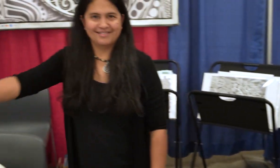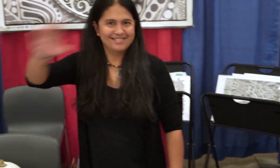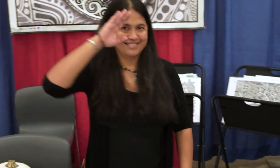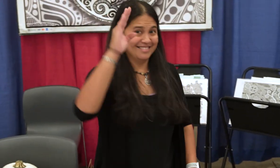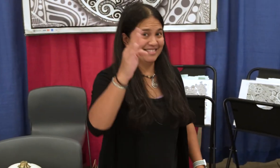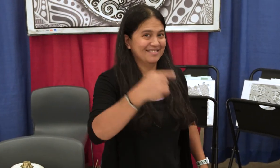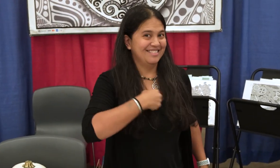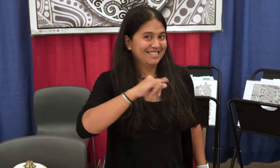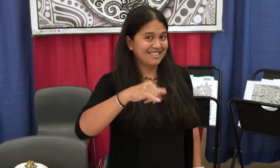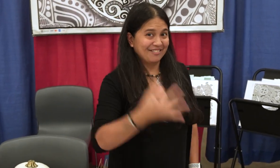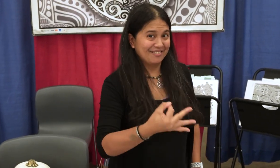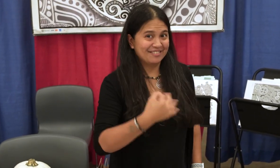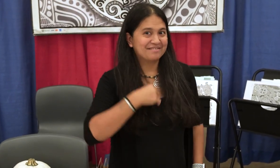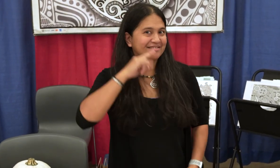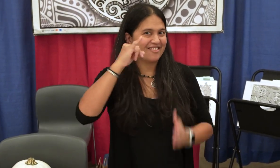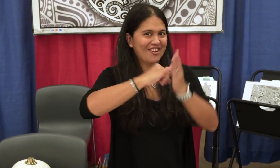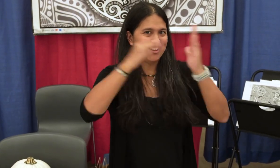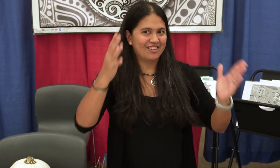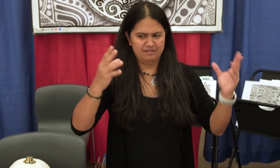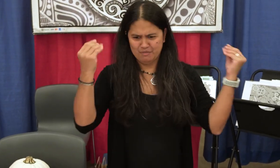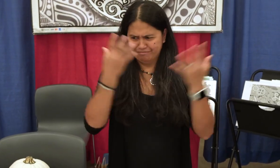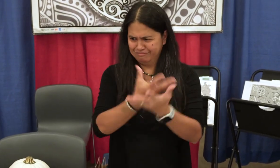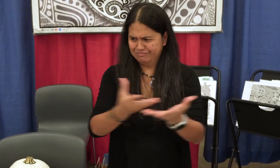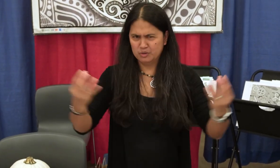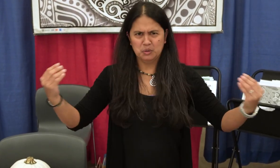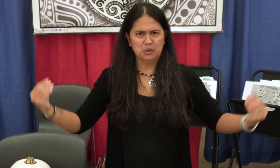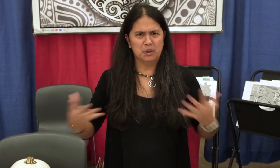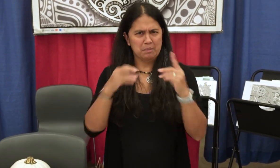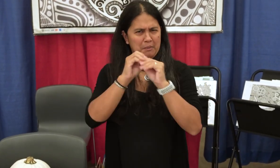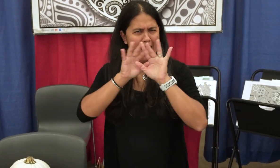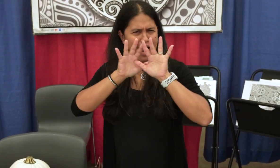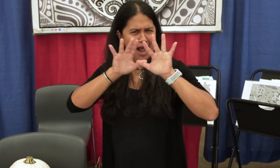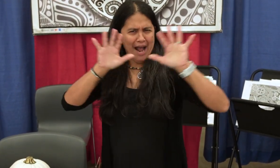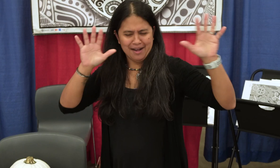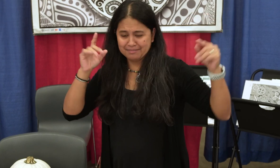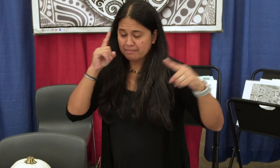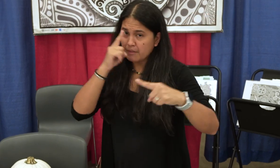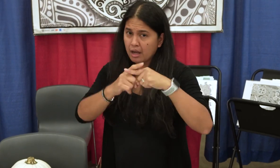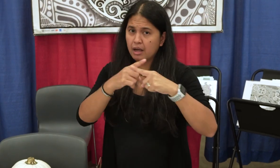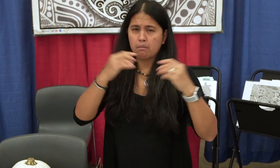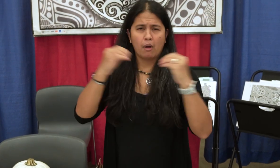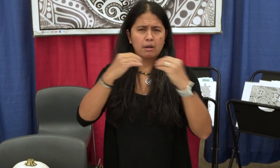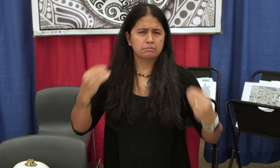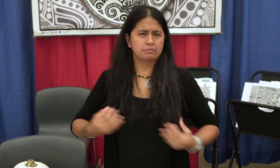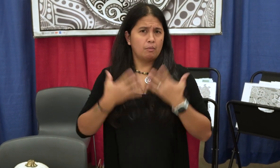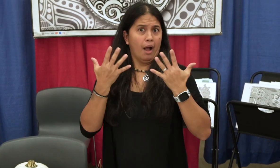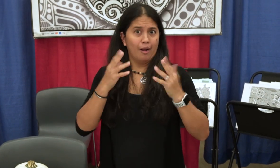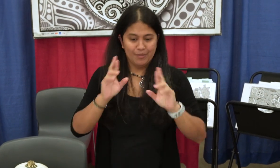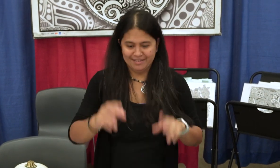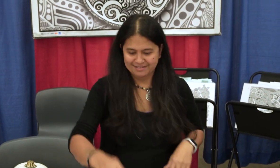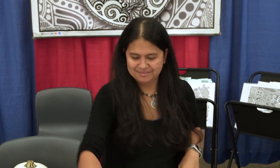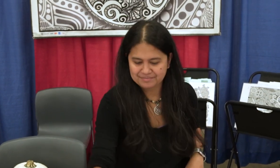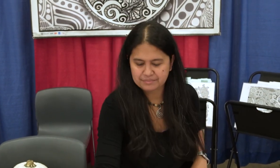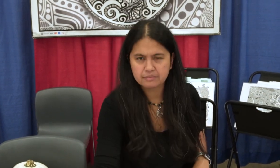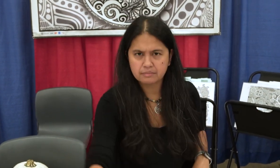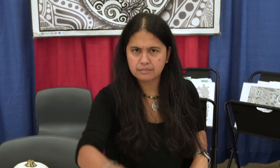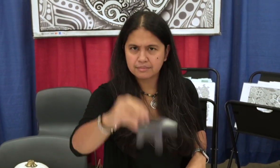Hi! I’m JF (Jennifer Tandoc)! I’m a deaf artist. I’ve got beautiful patterns overflowing here, and, what’s even more inspiring?